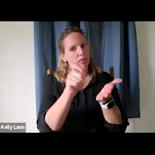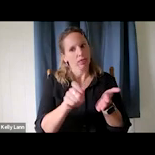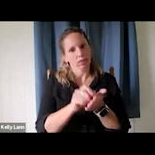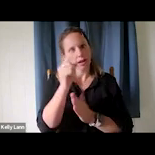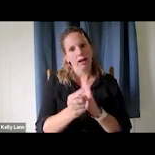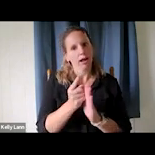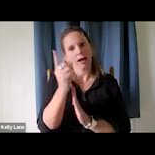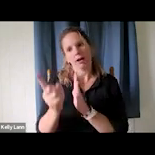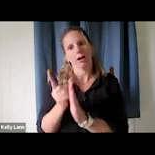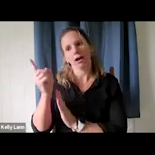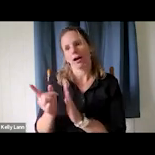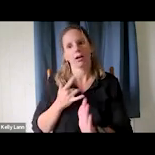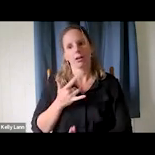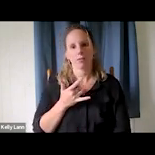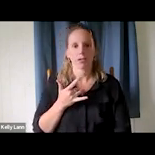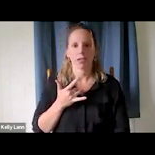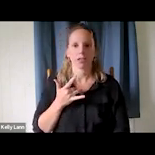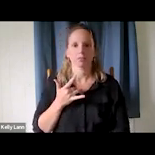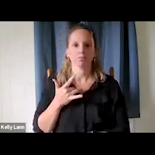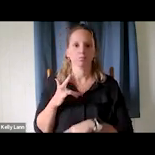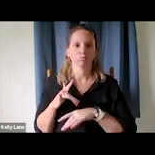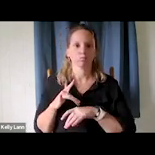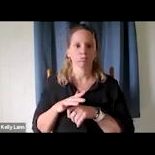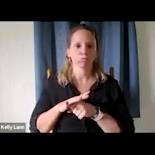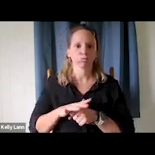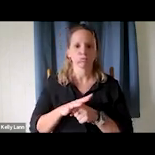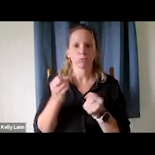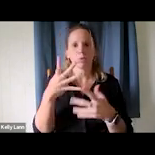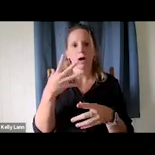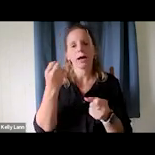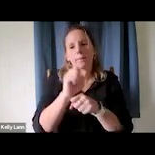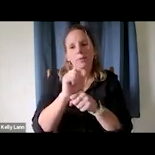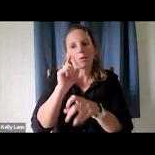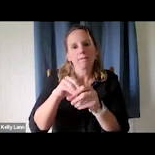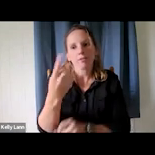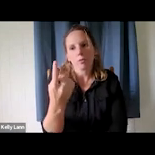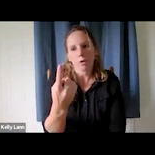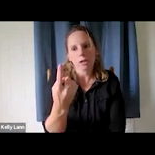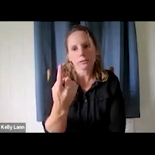And sometimes it can feel like, you know, why are we putting so much work into this? And so I think this definition